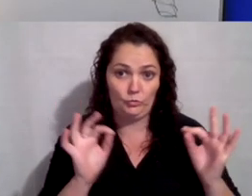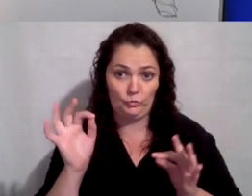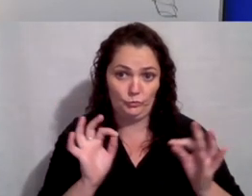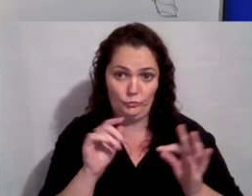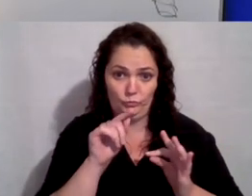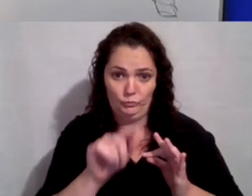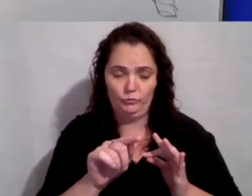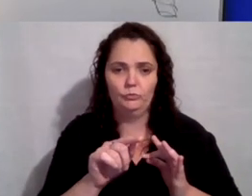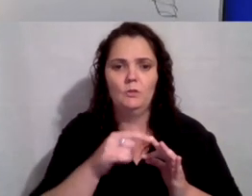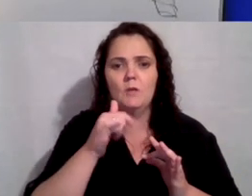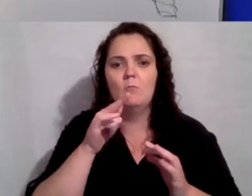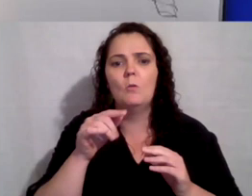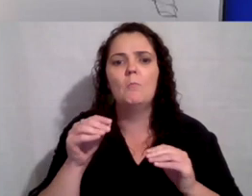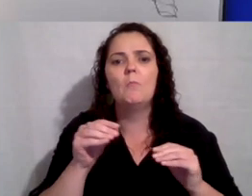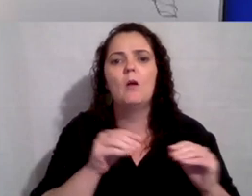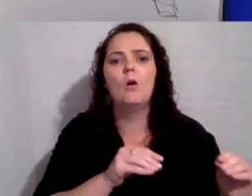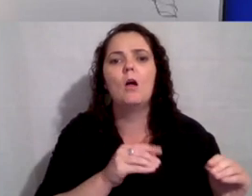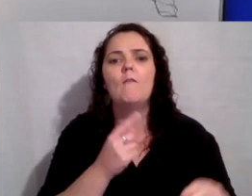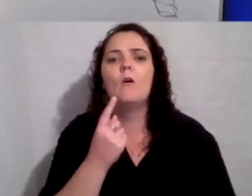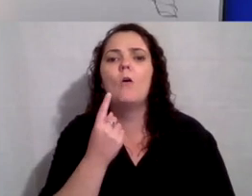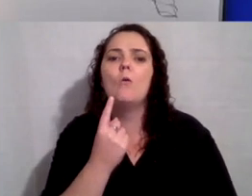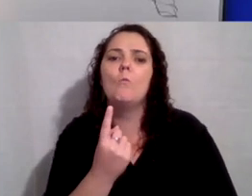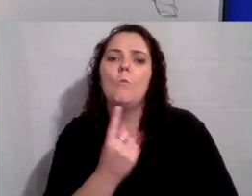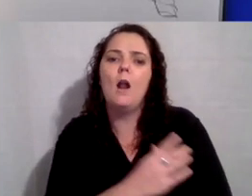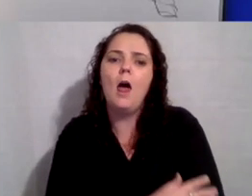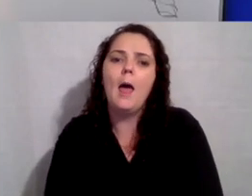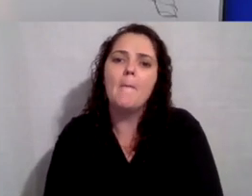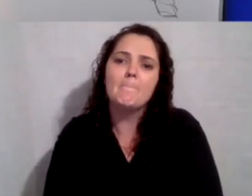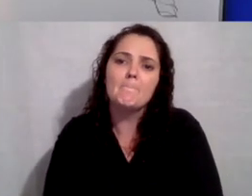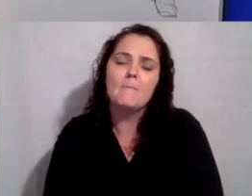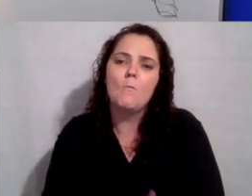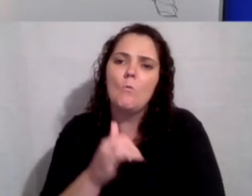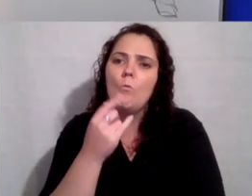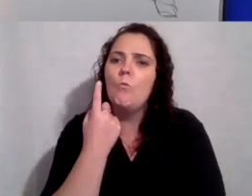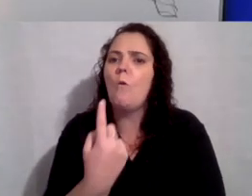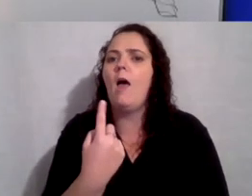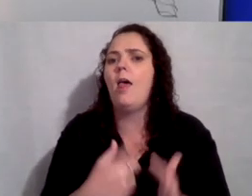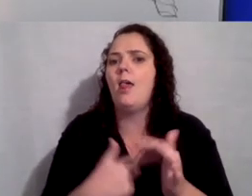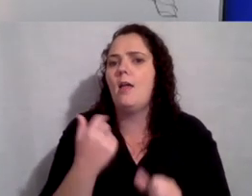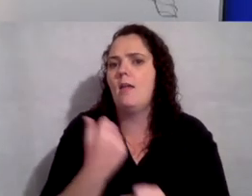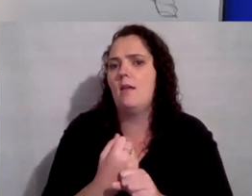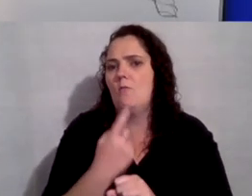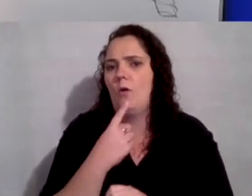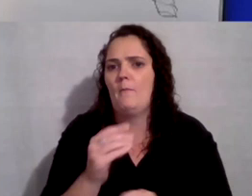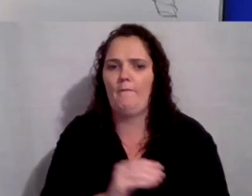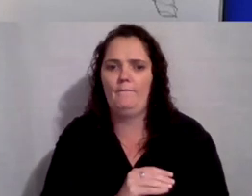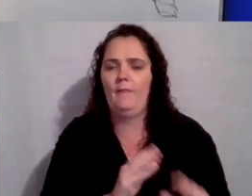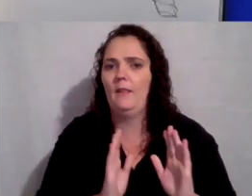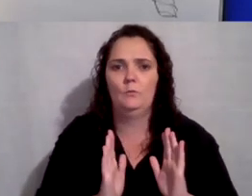about making just one arm or one leg move alright, so for each of them they're just going to only move one arm or one leg